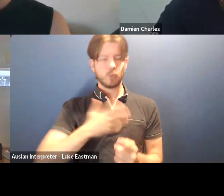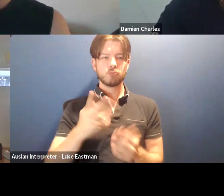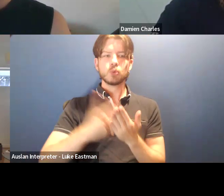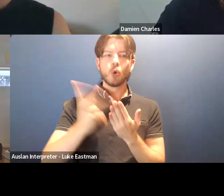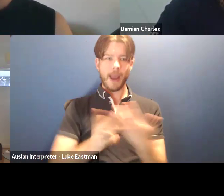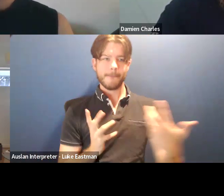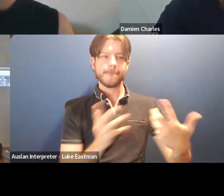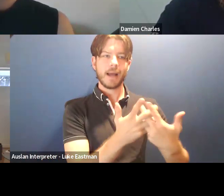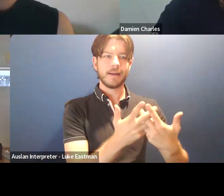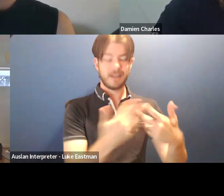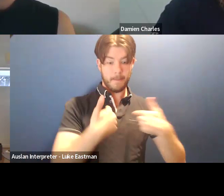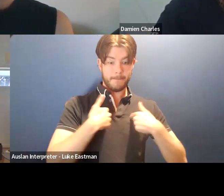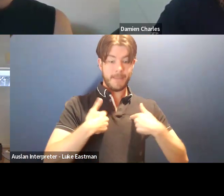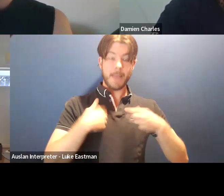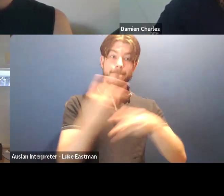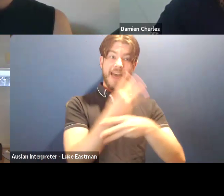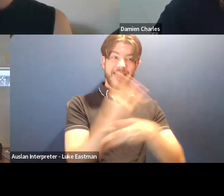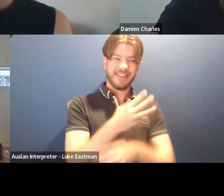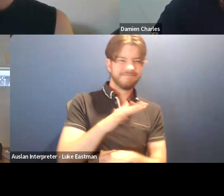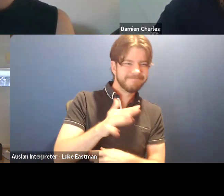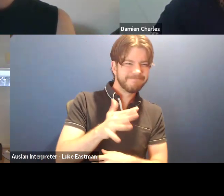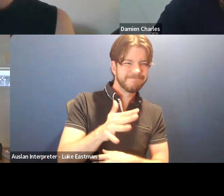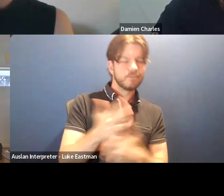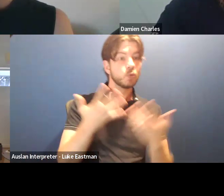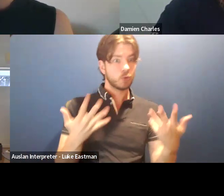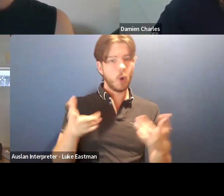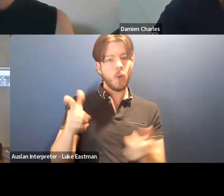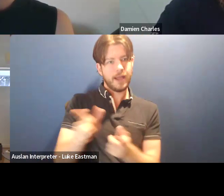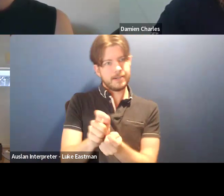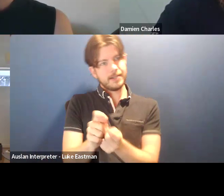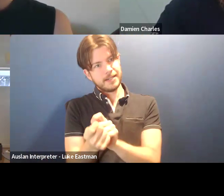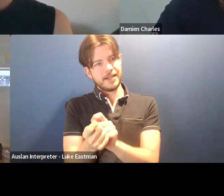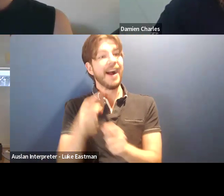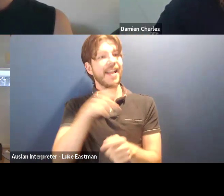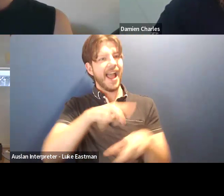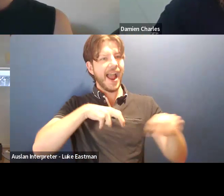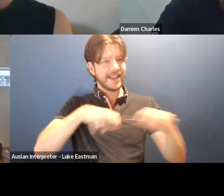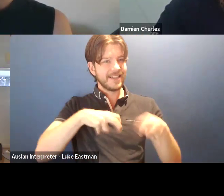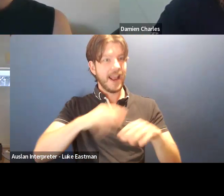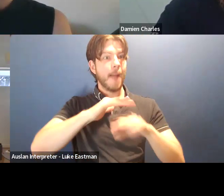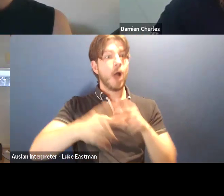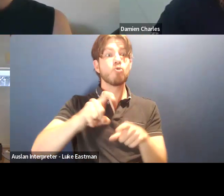and so, they were able to tailor an activity around crochet to